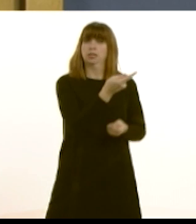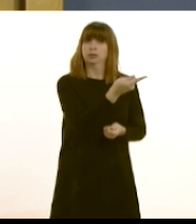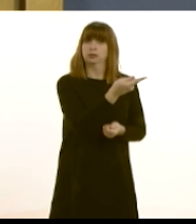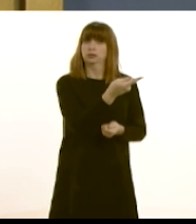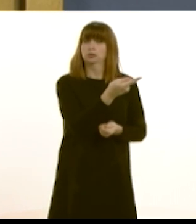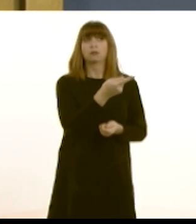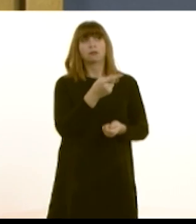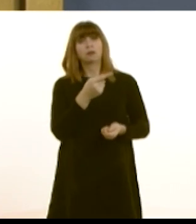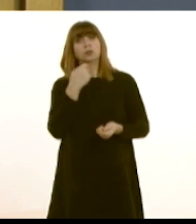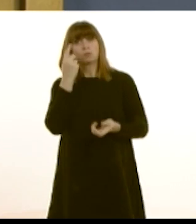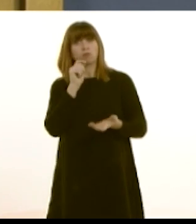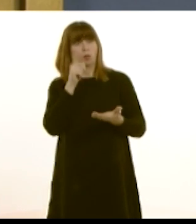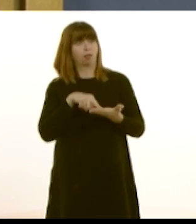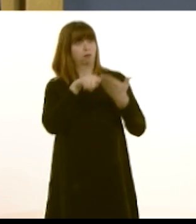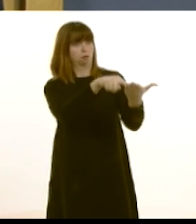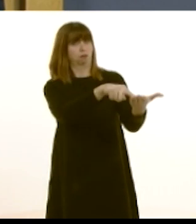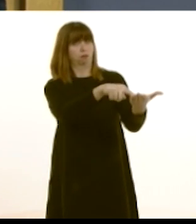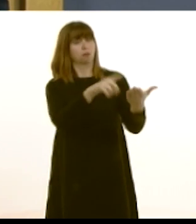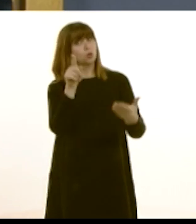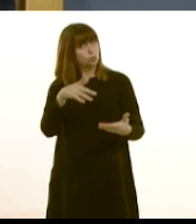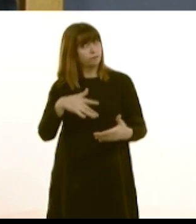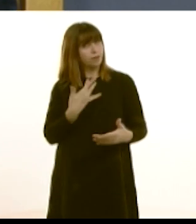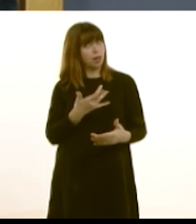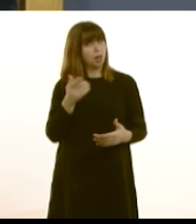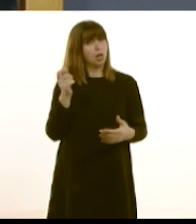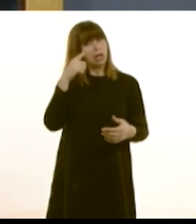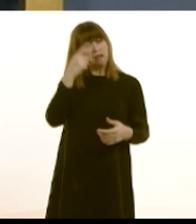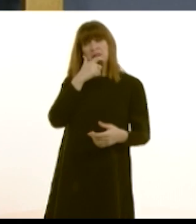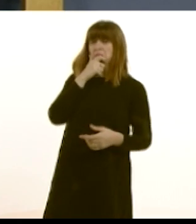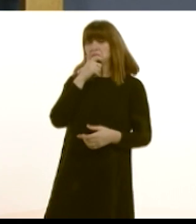Do you agree that local authorities should hold a consultation with members of the public